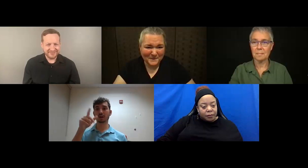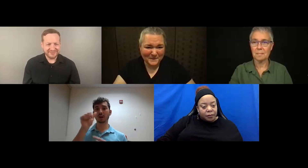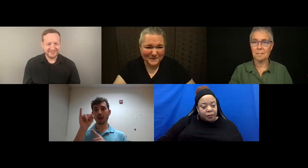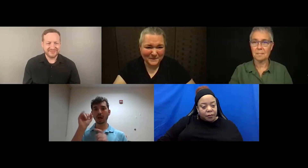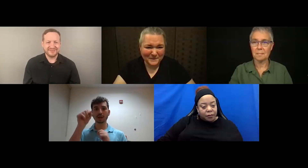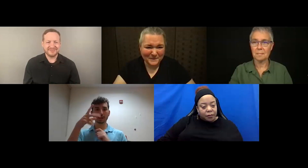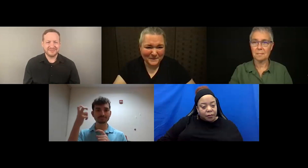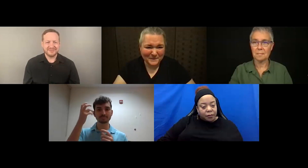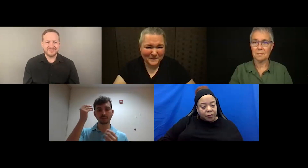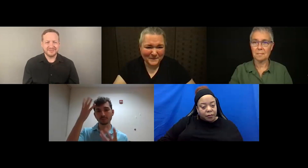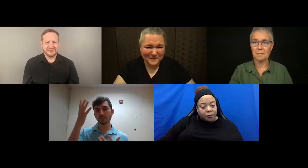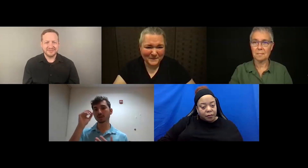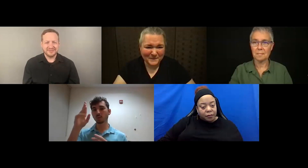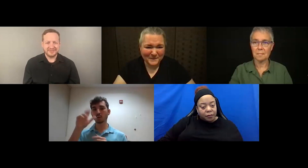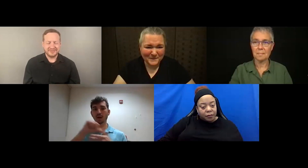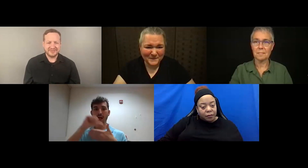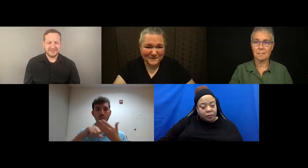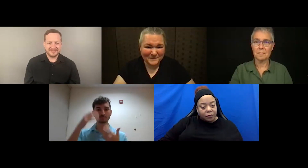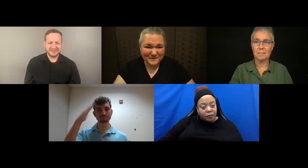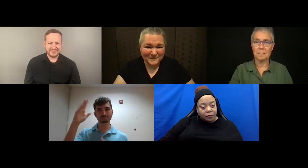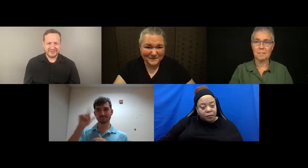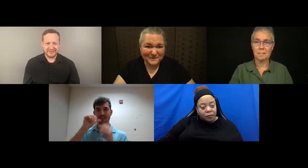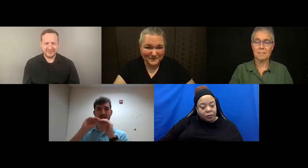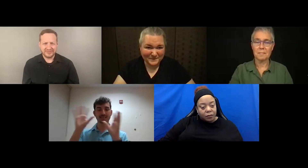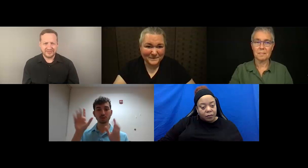Yoel: Yes, as far as AI being able to steal your information,